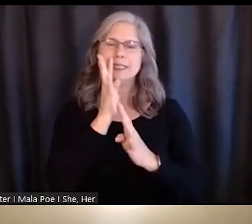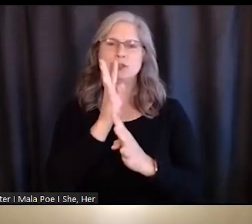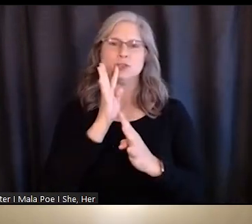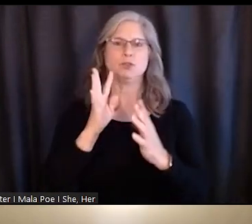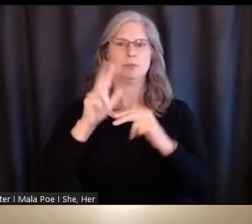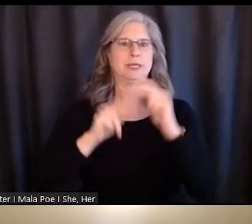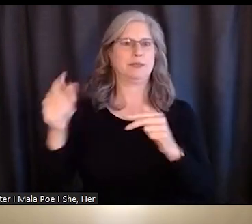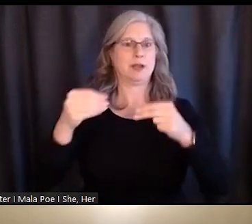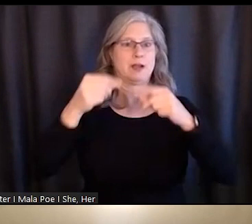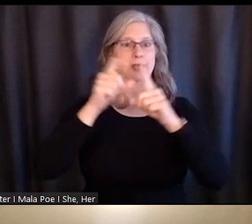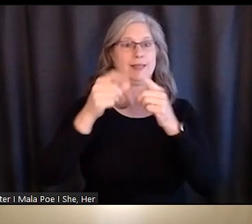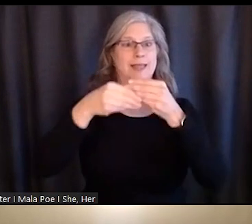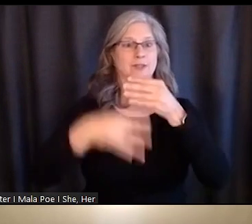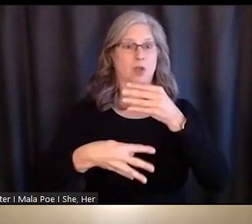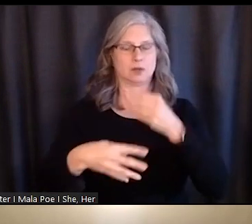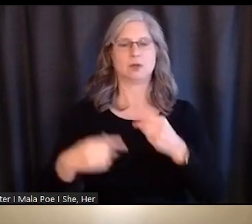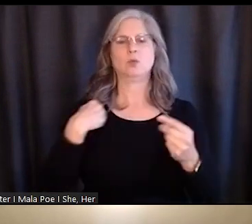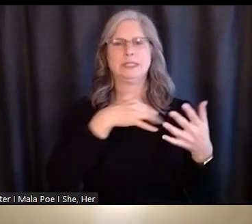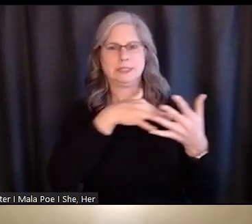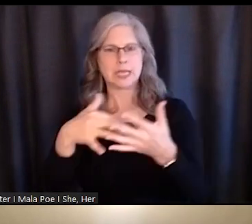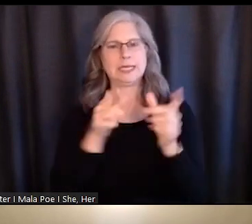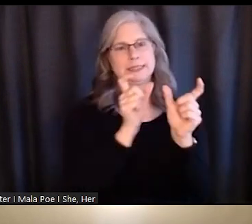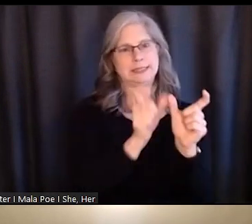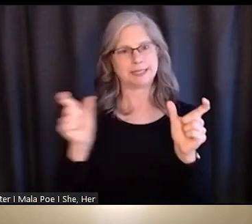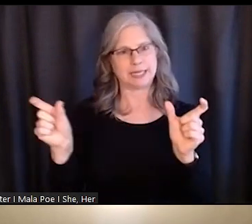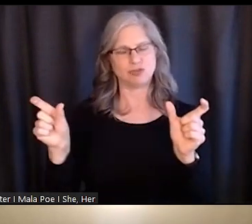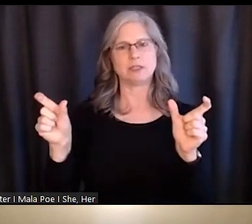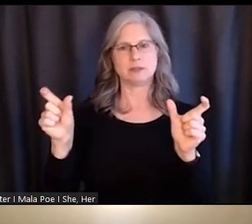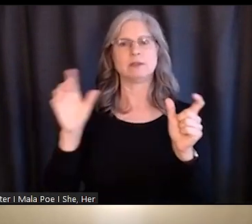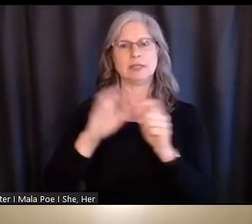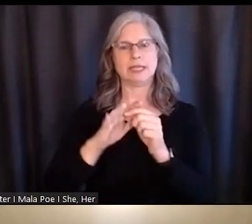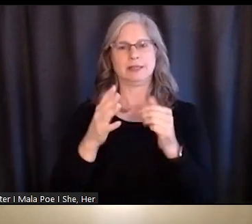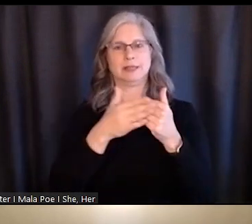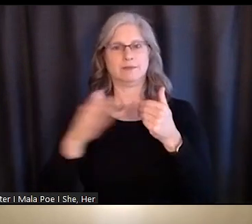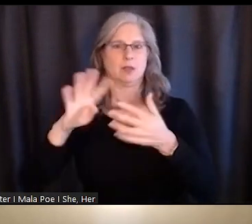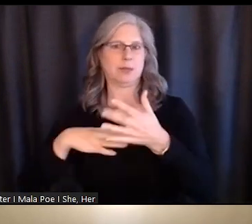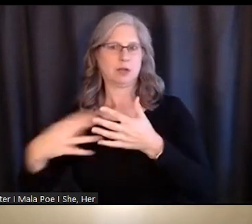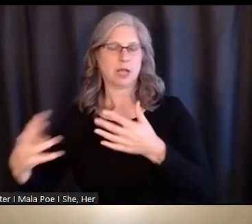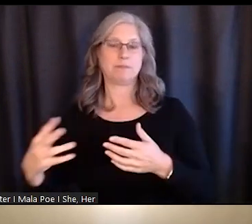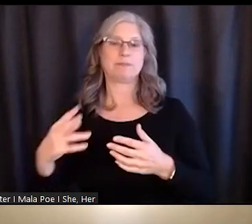So we studied segmentation in the following paradigm. So children heard sentences like 'the eagle is in the nest.'